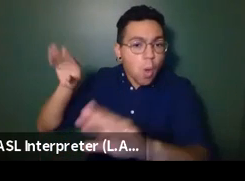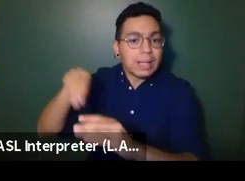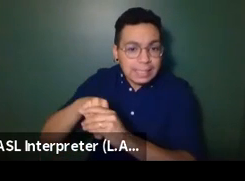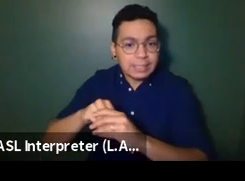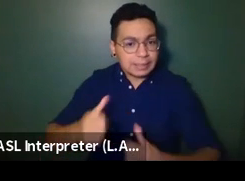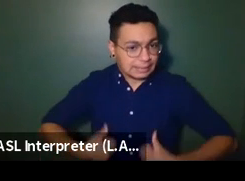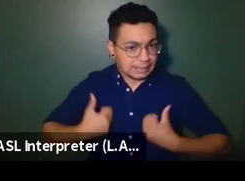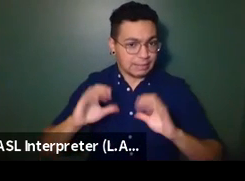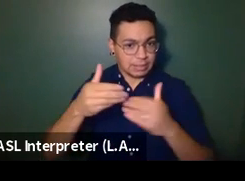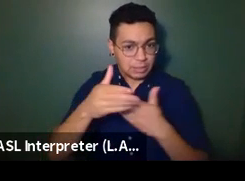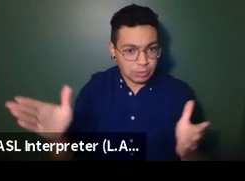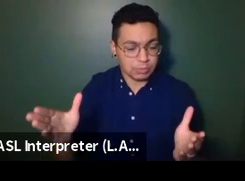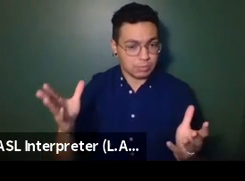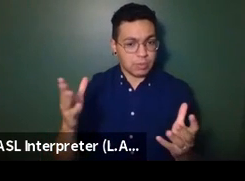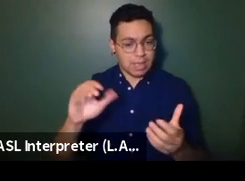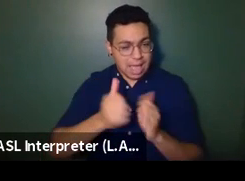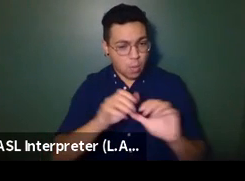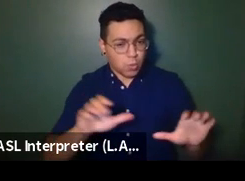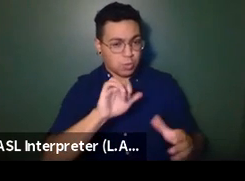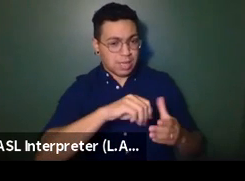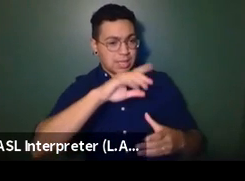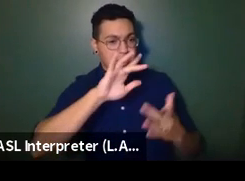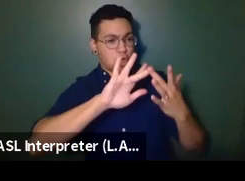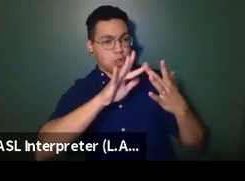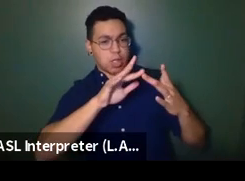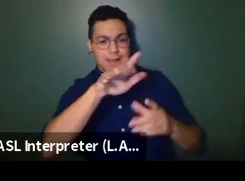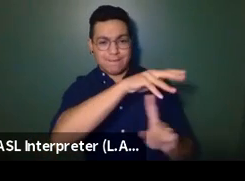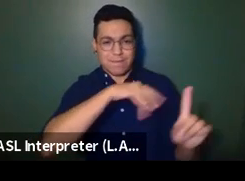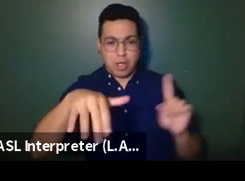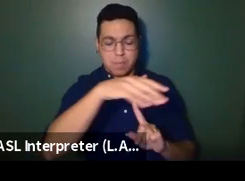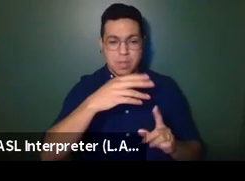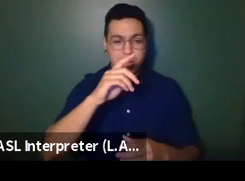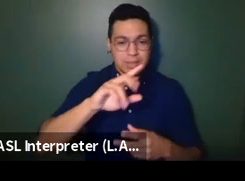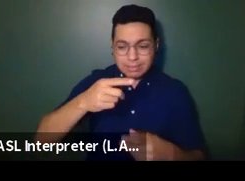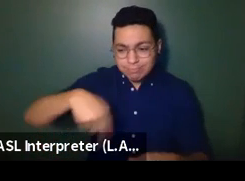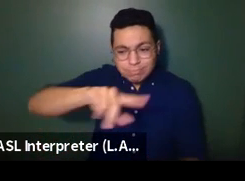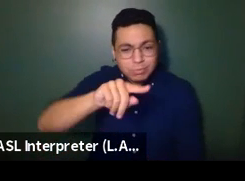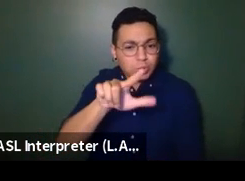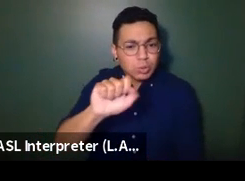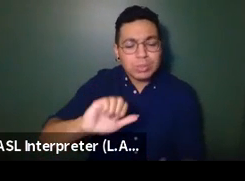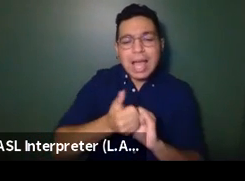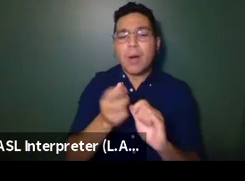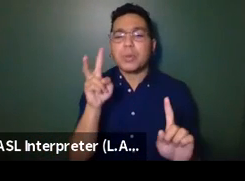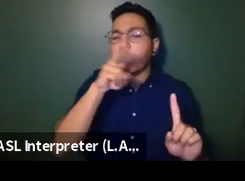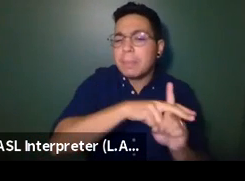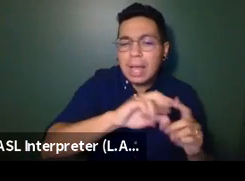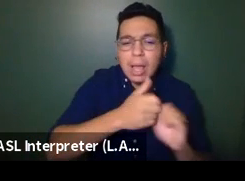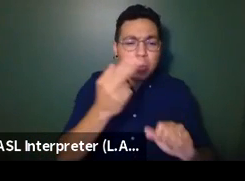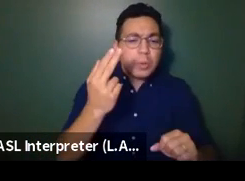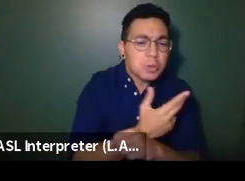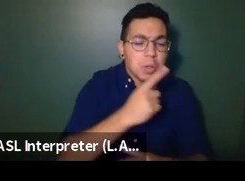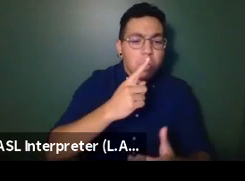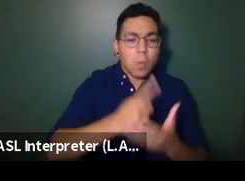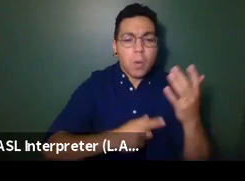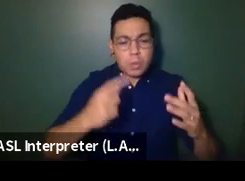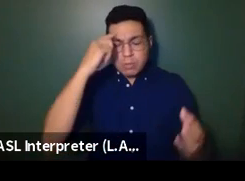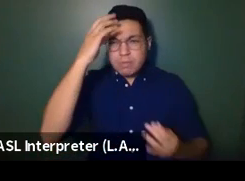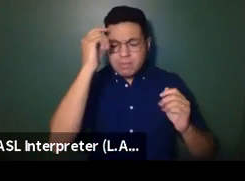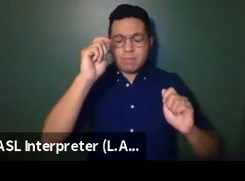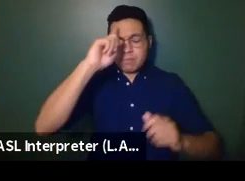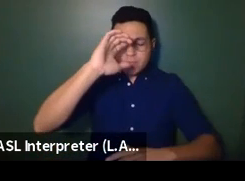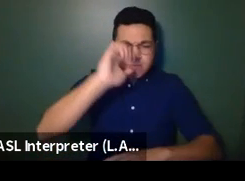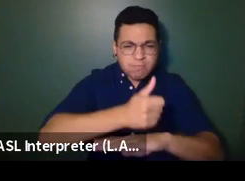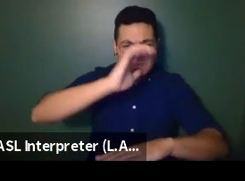Jeff Crawford: What is it that you're going to do in the virtual environment? What is it that you're going to use these tools to do and to create and how are you going to frame that up so that you can meet every learner, the best ways that we can?